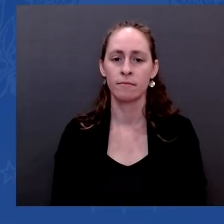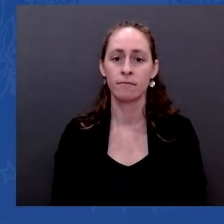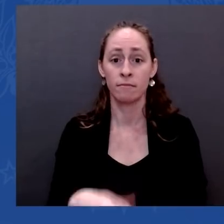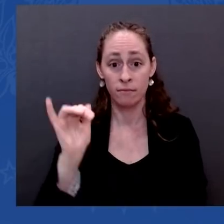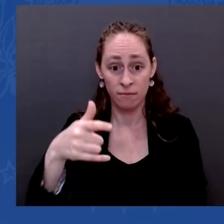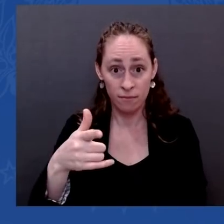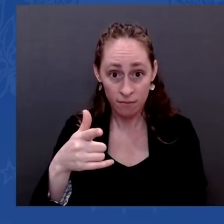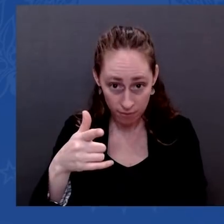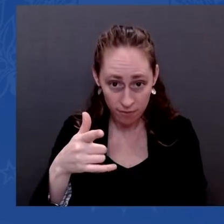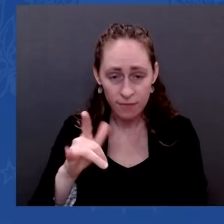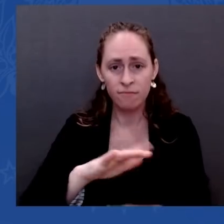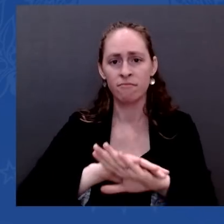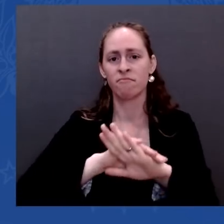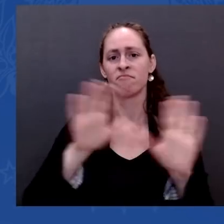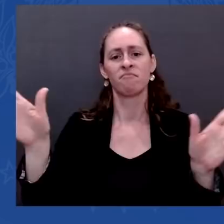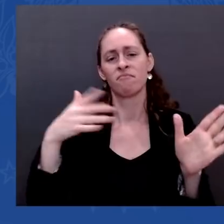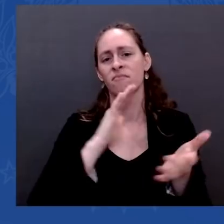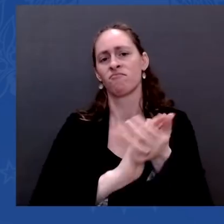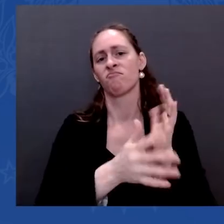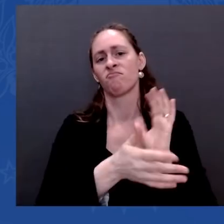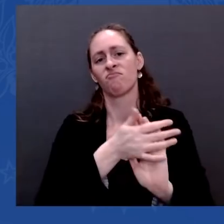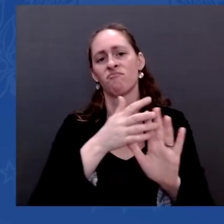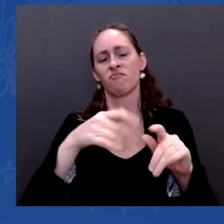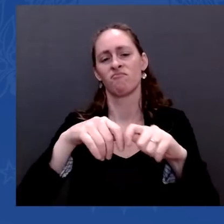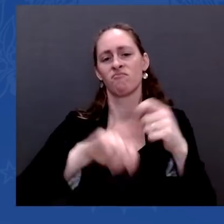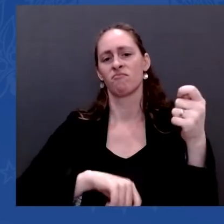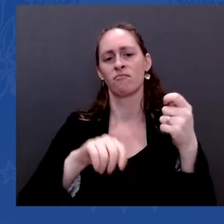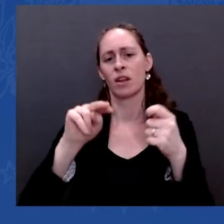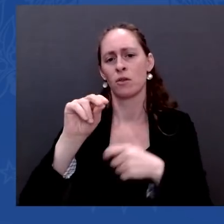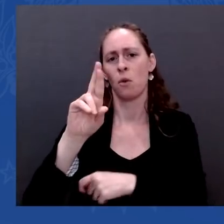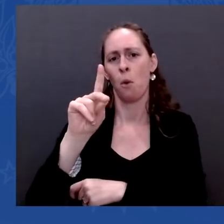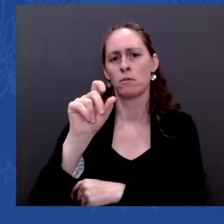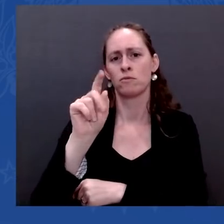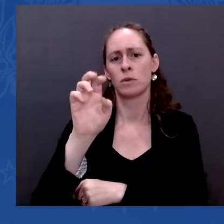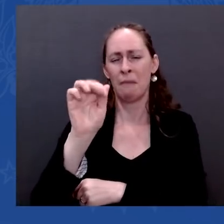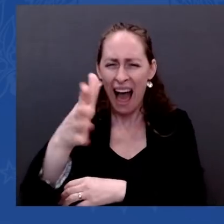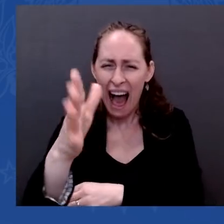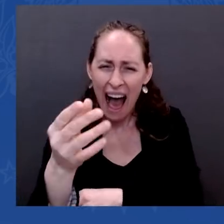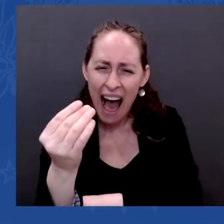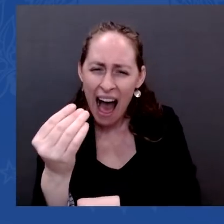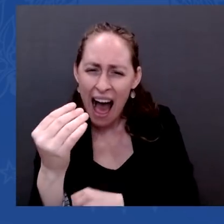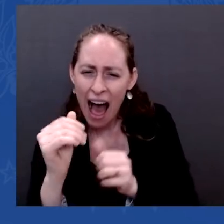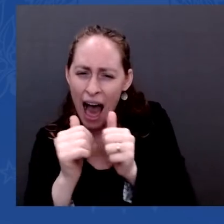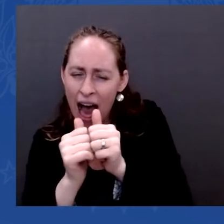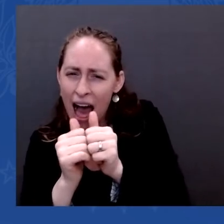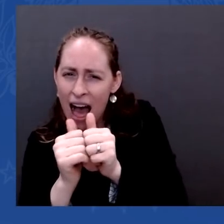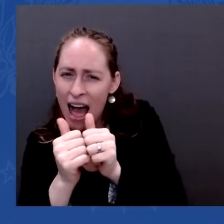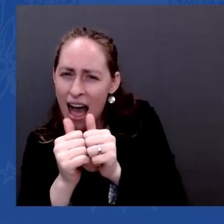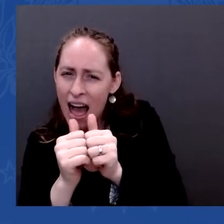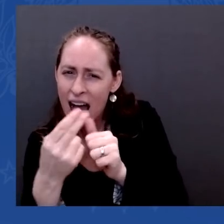how will you do that exactly, since the project and control of the project